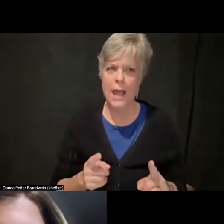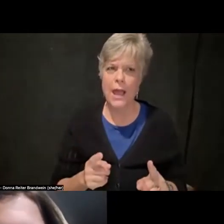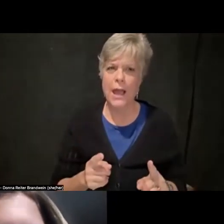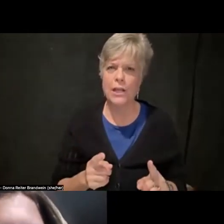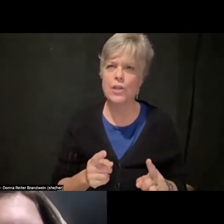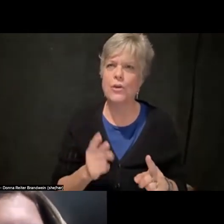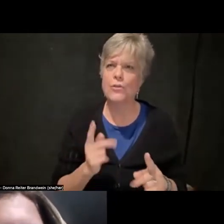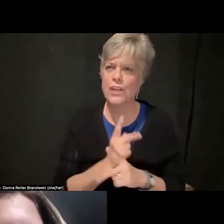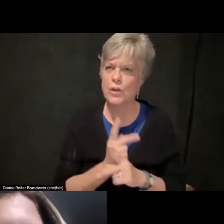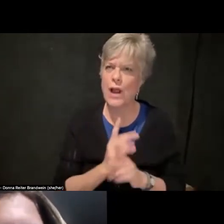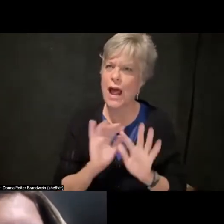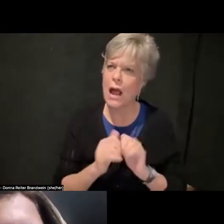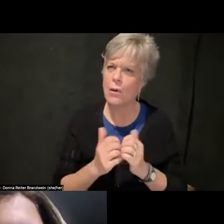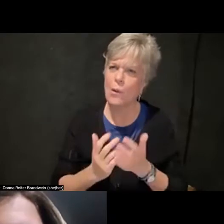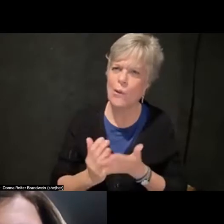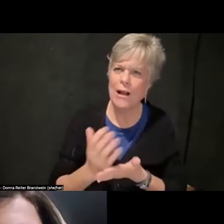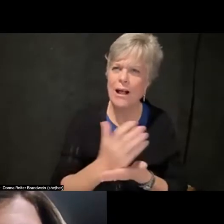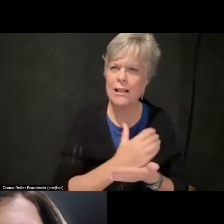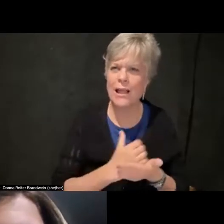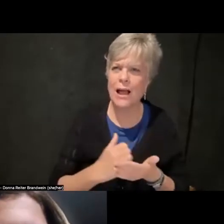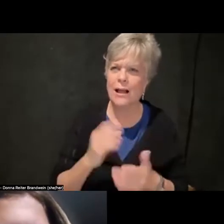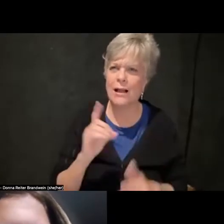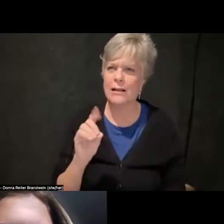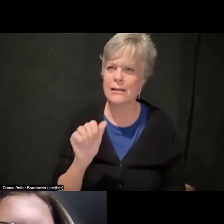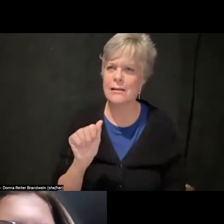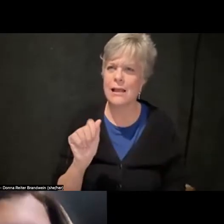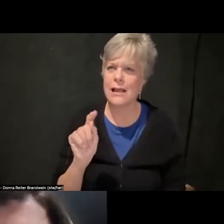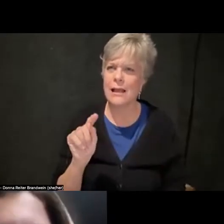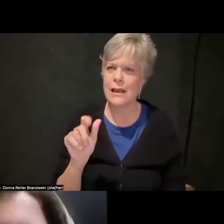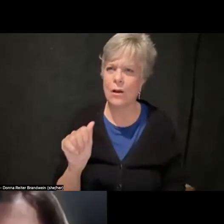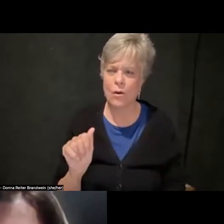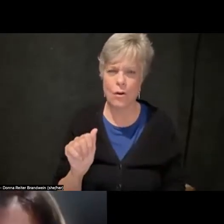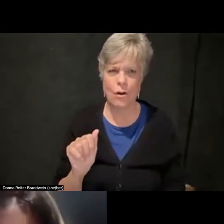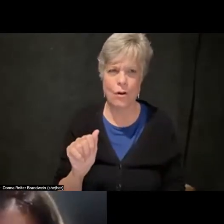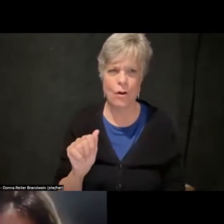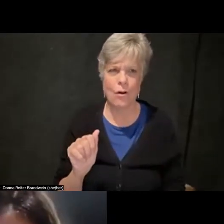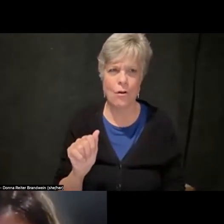or gaining entry into the field,